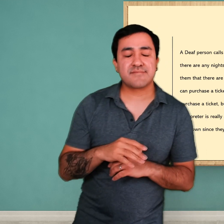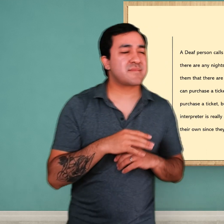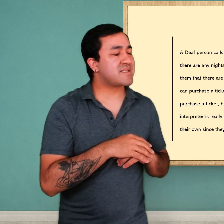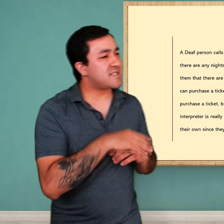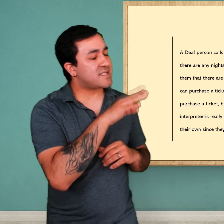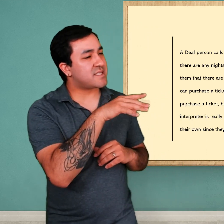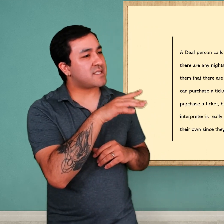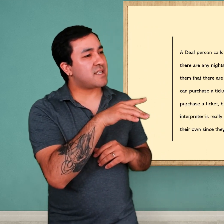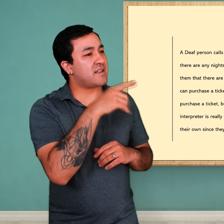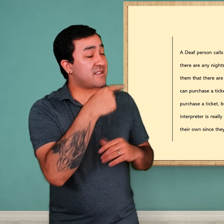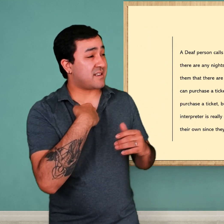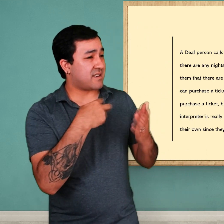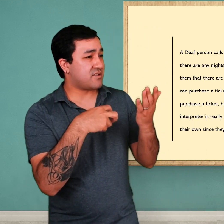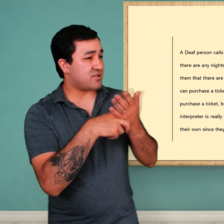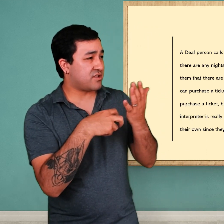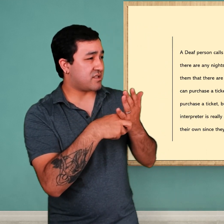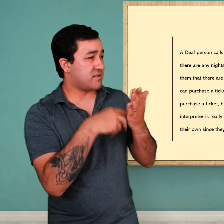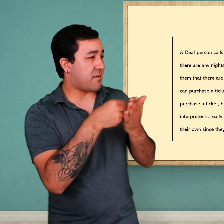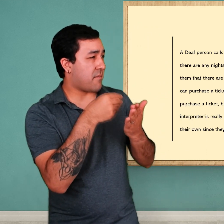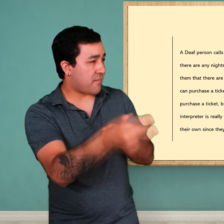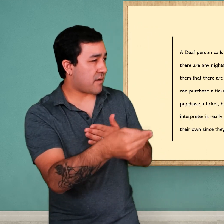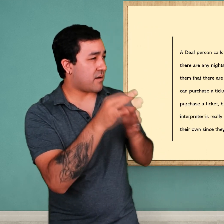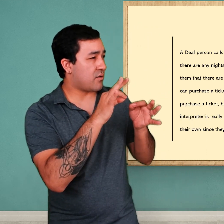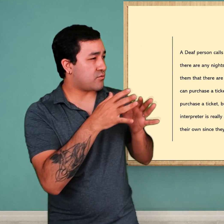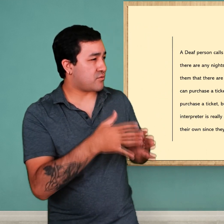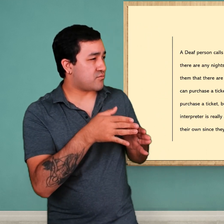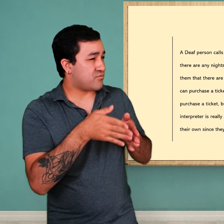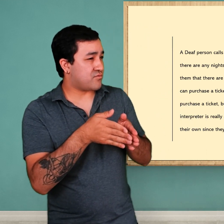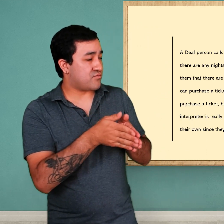The Deaf person asks if they can purchase a ticket and request an interpreter.